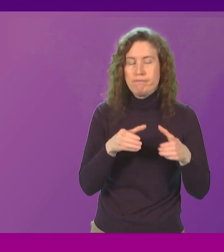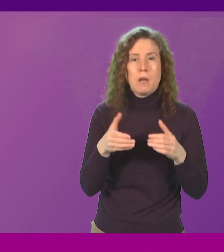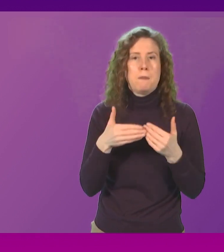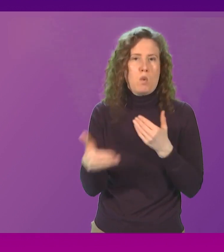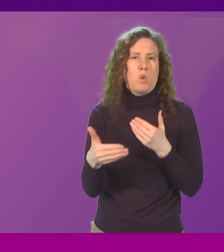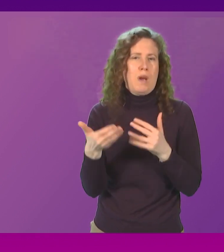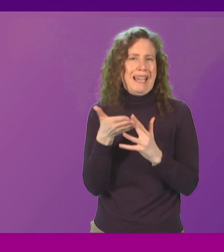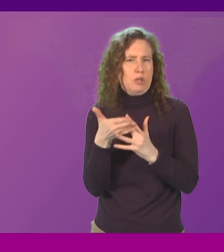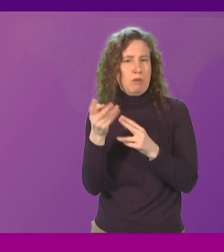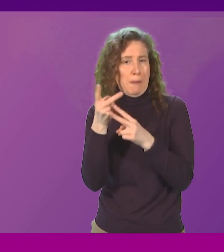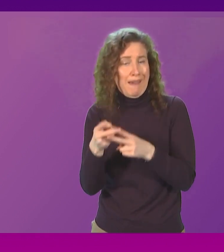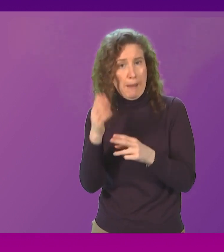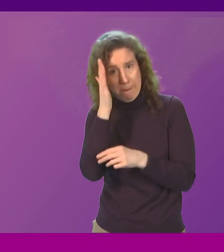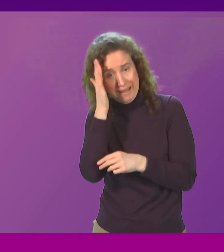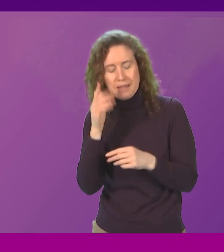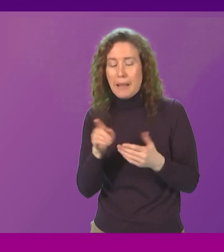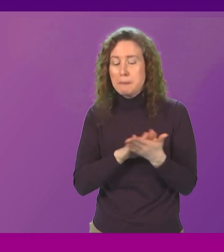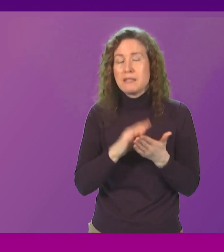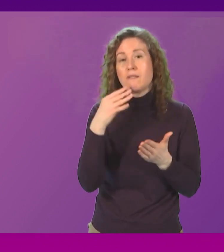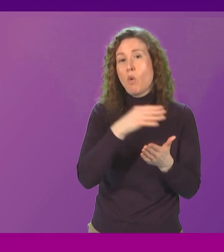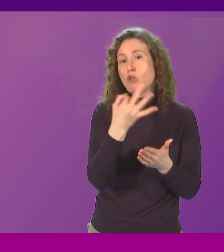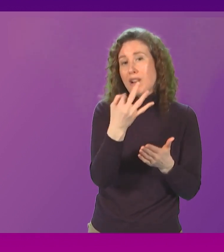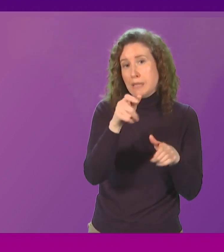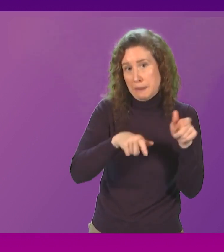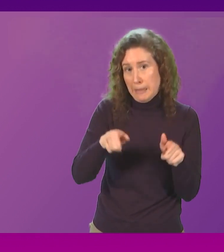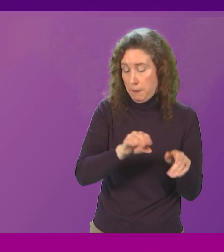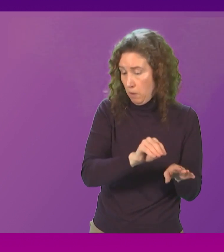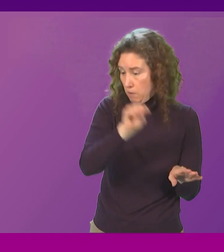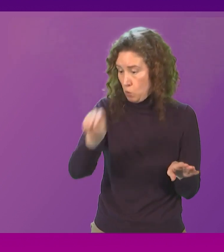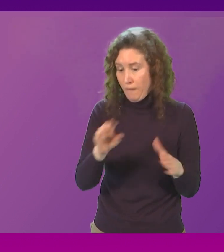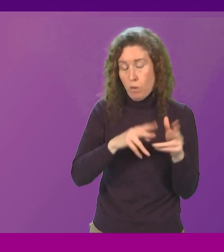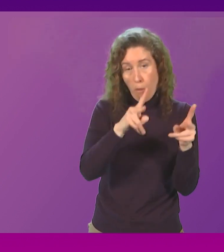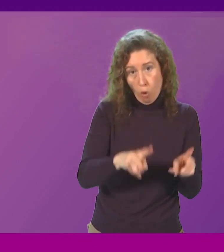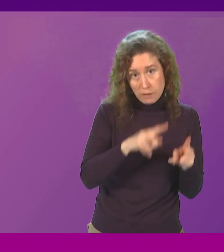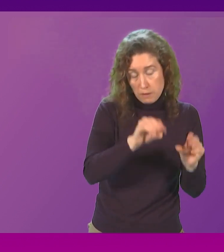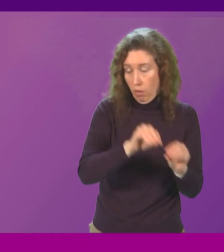To date, that has enabled 408 people to be discharged from hospitals to those placements,